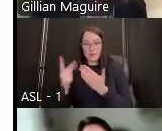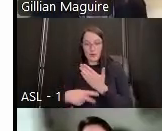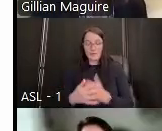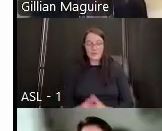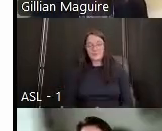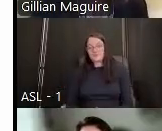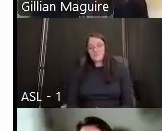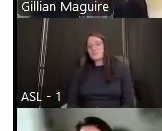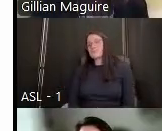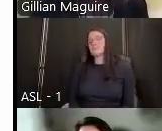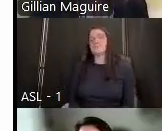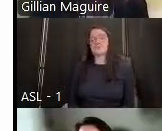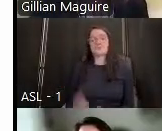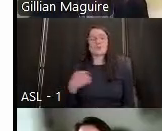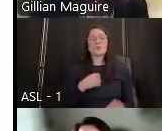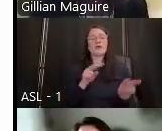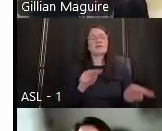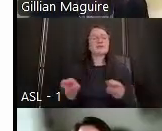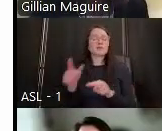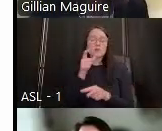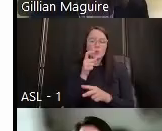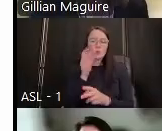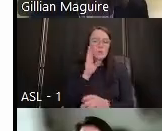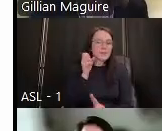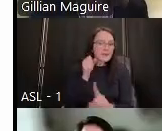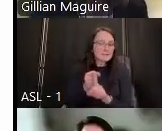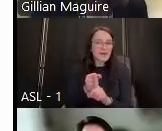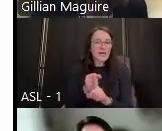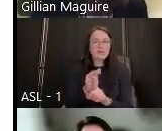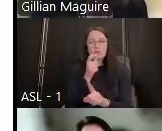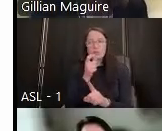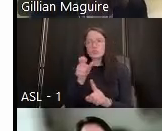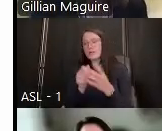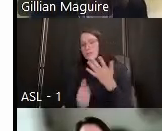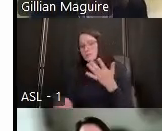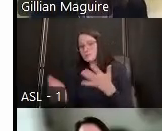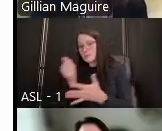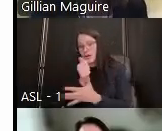to prioritize who should enter into benefits planning services if they wanted. Um and in